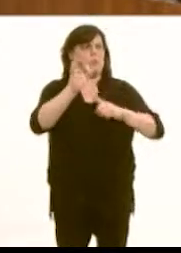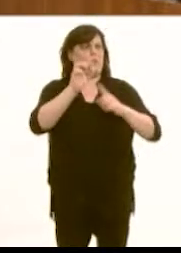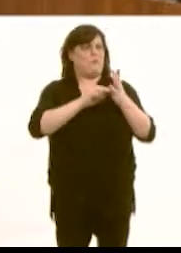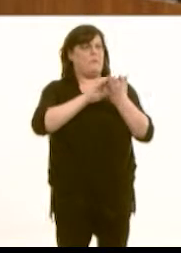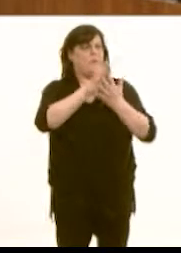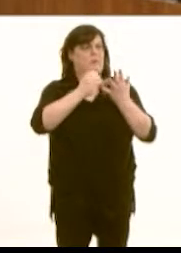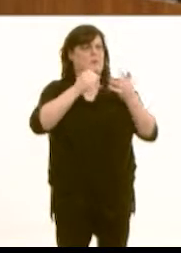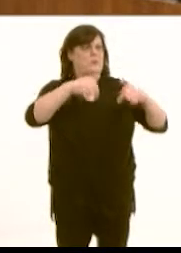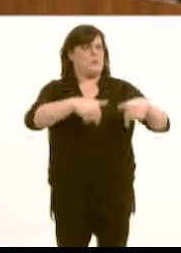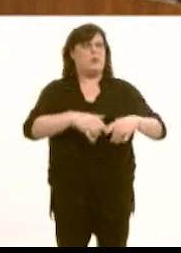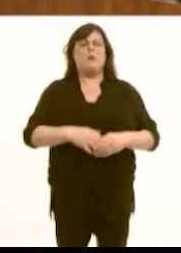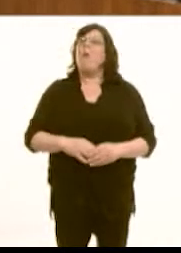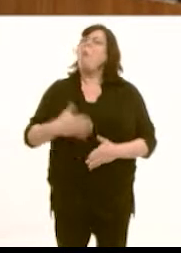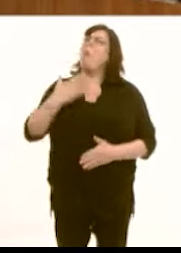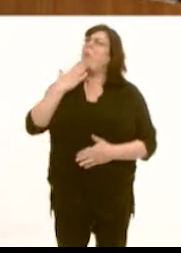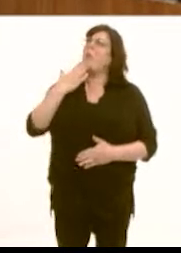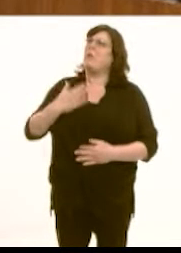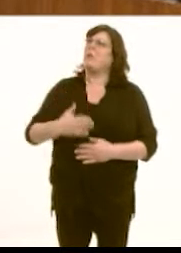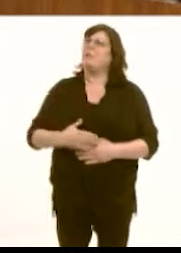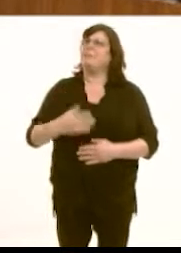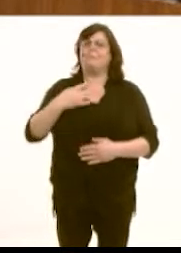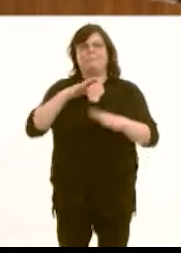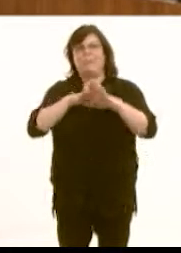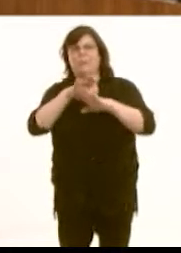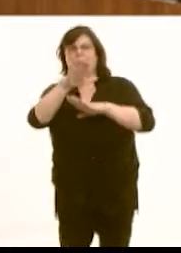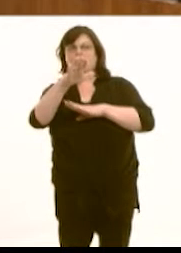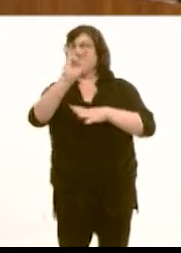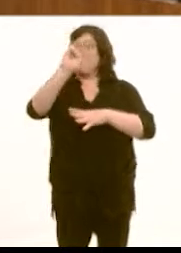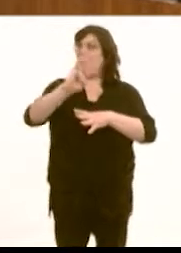One of the first things that a future Welsh Government will have to address are some of